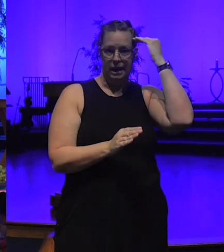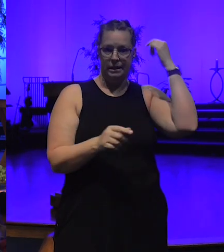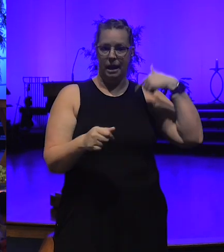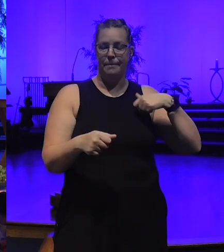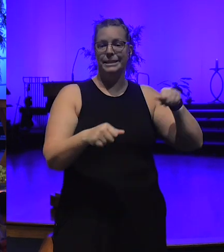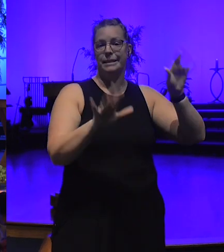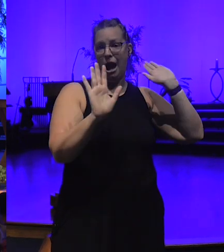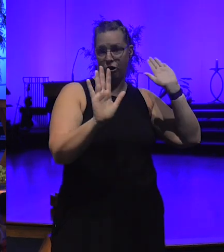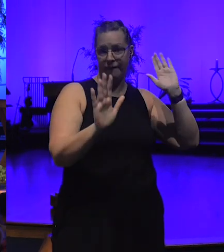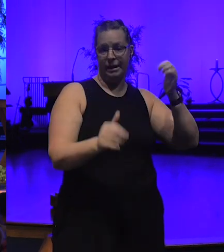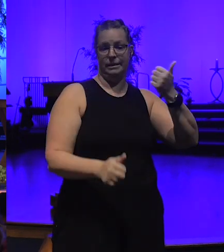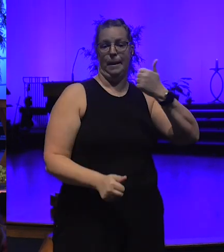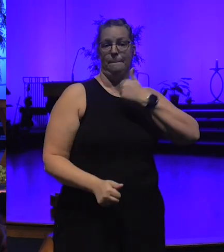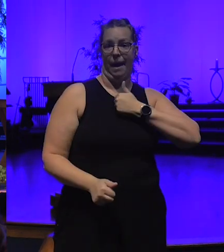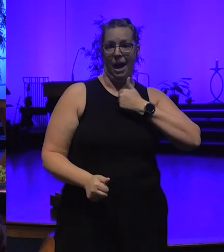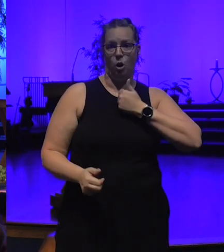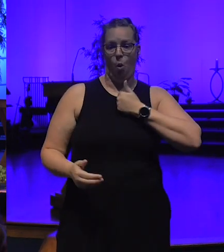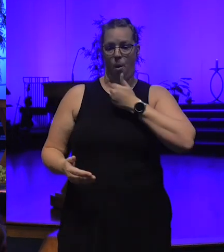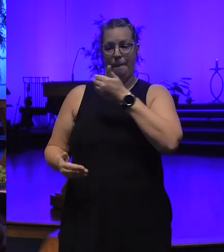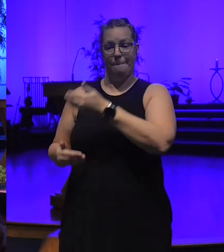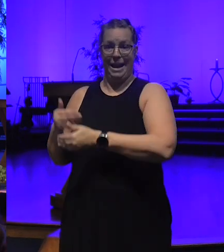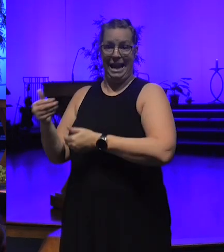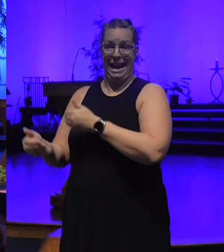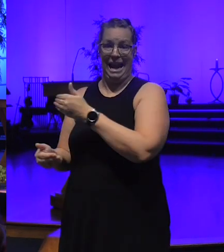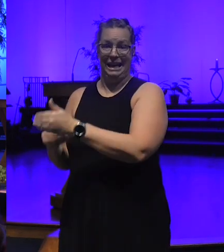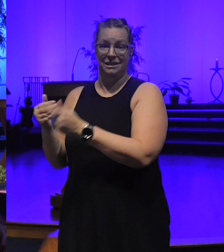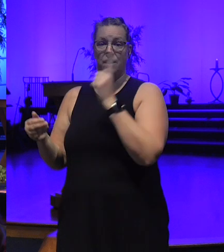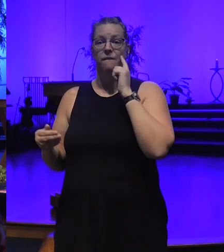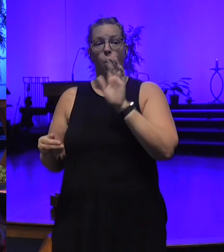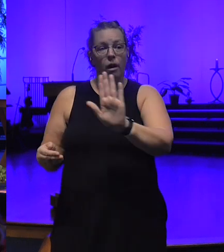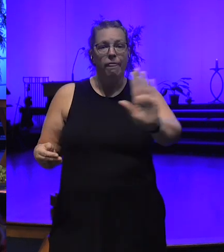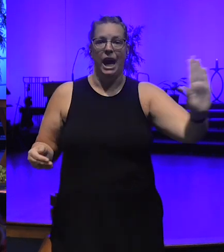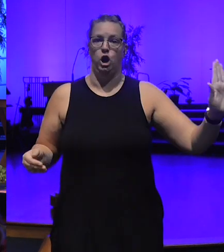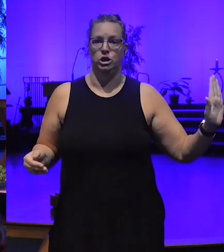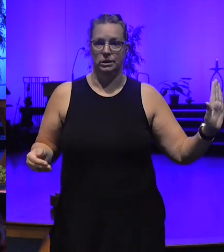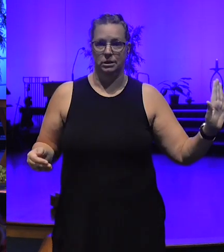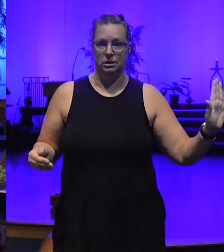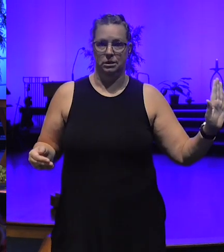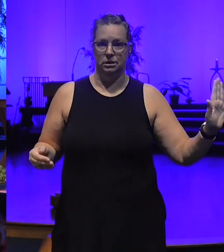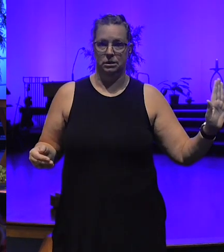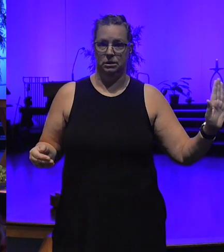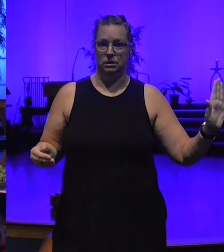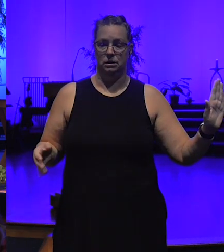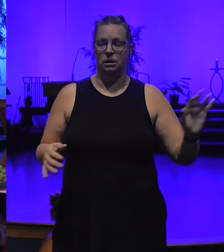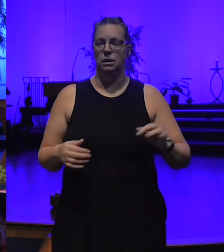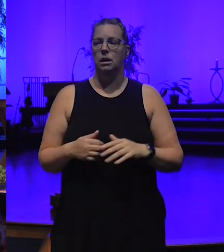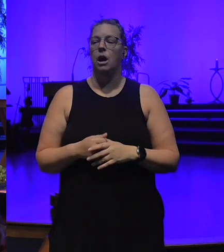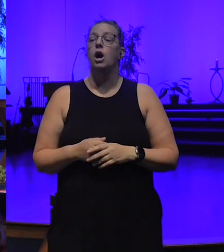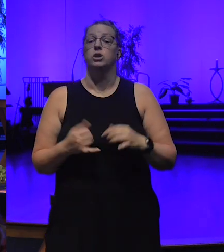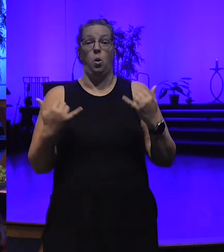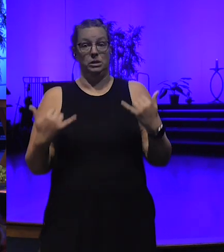own pace for somebody or something elses and what I want to point out today is even when